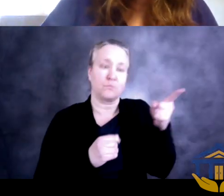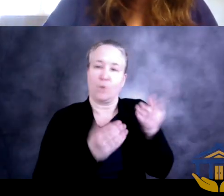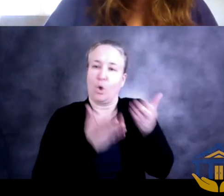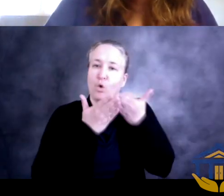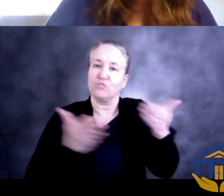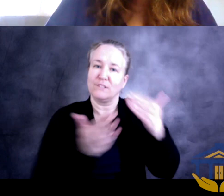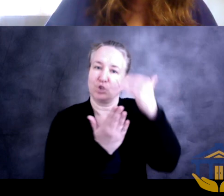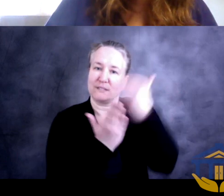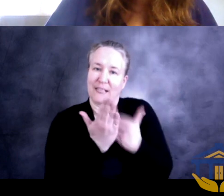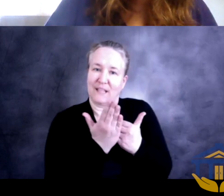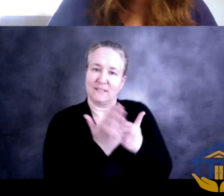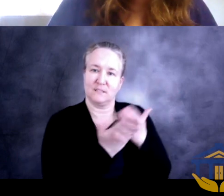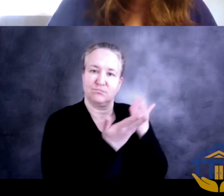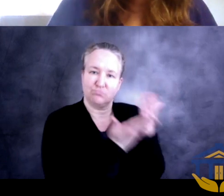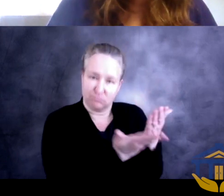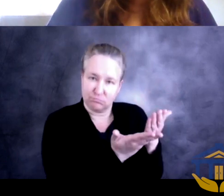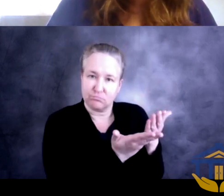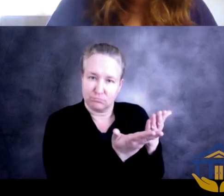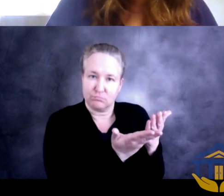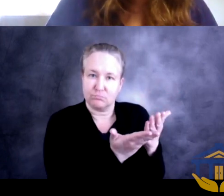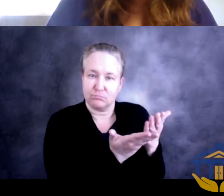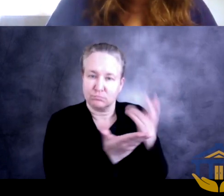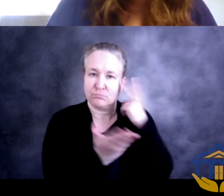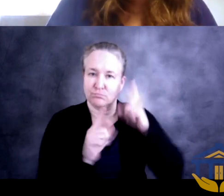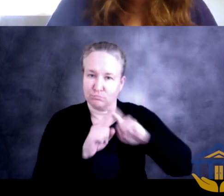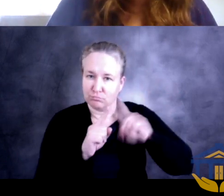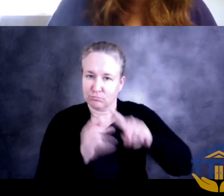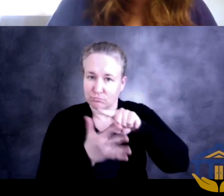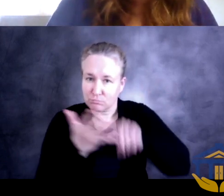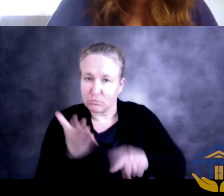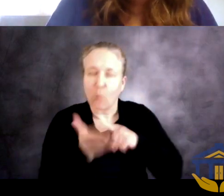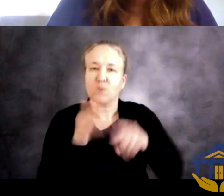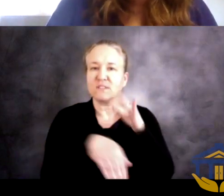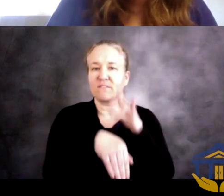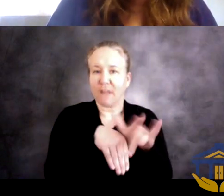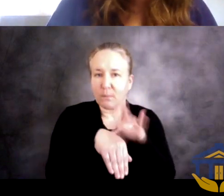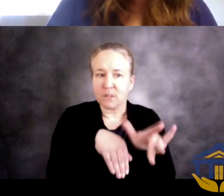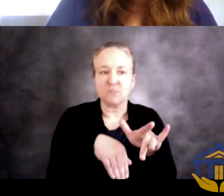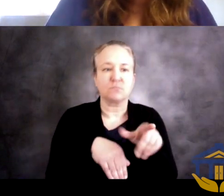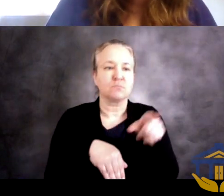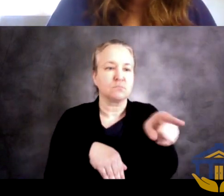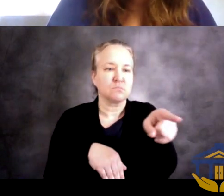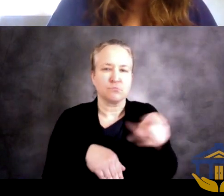These are a list of some of the resources that are available and good places to go to get some